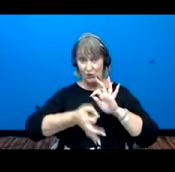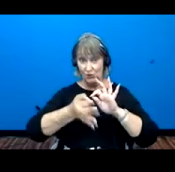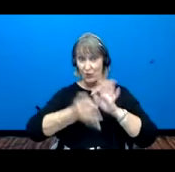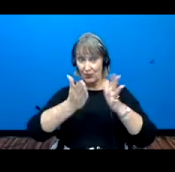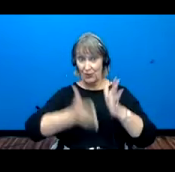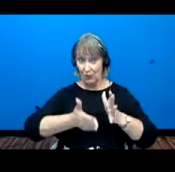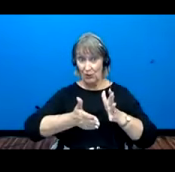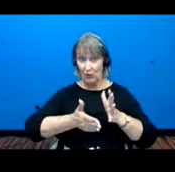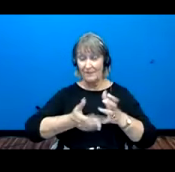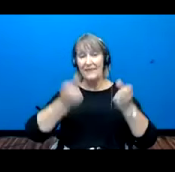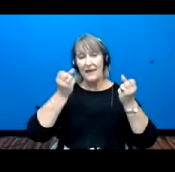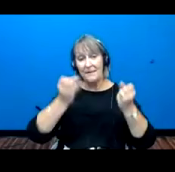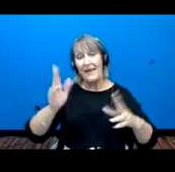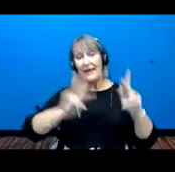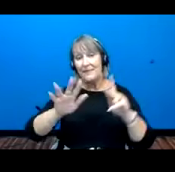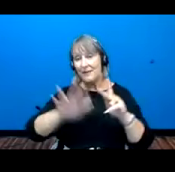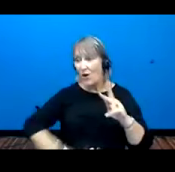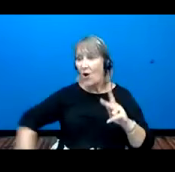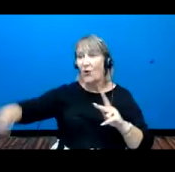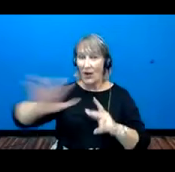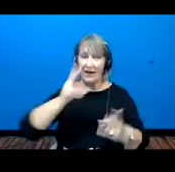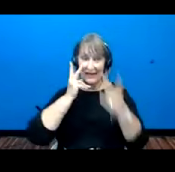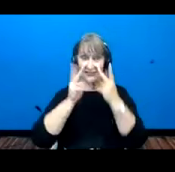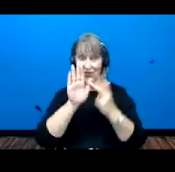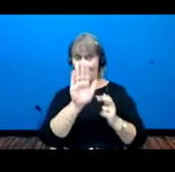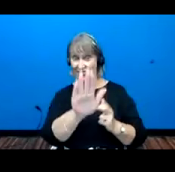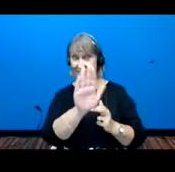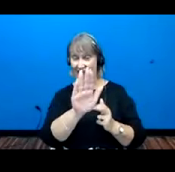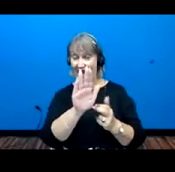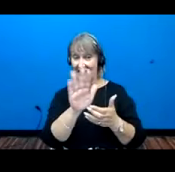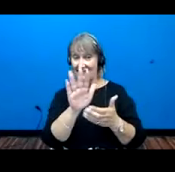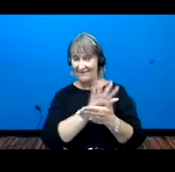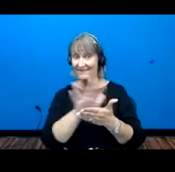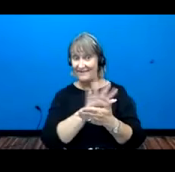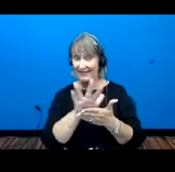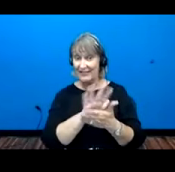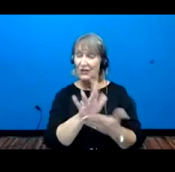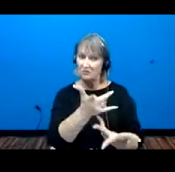that a lot of folks around the country have seen. She's been doing quite a bit with the CDC